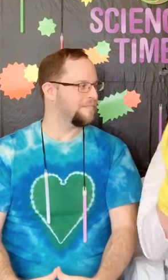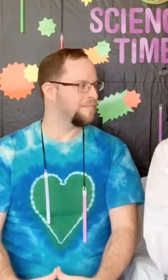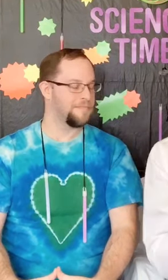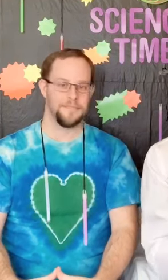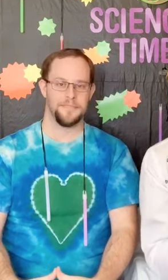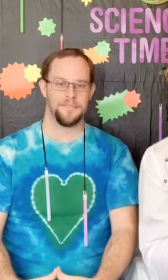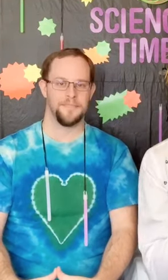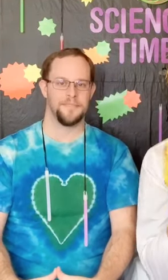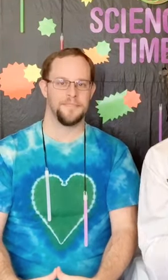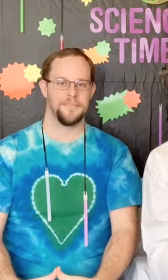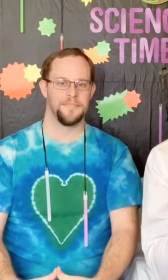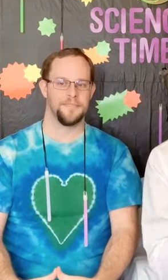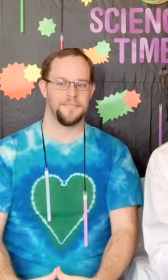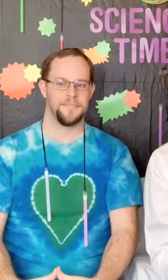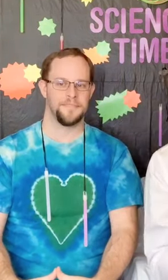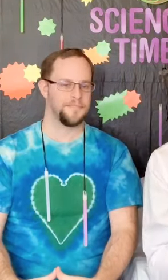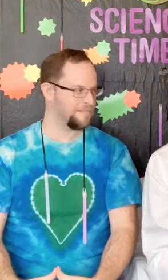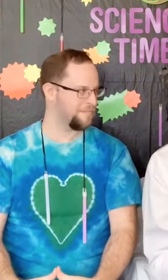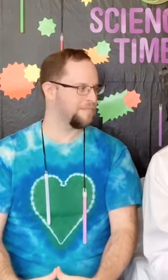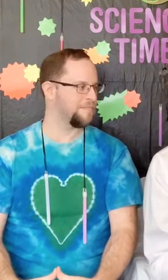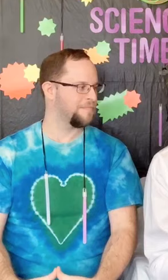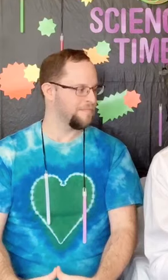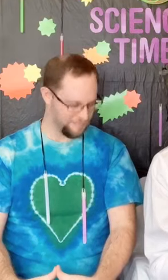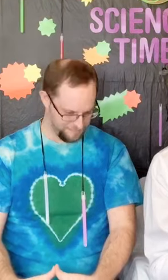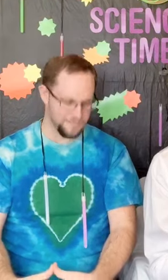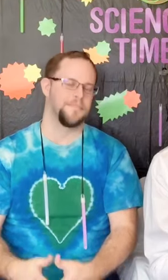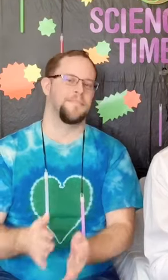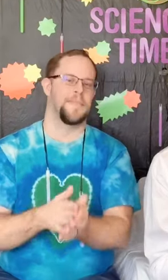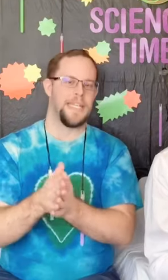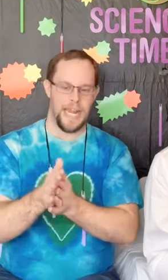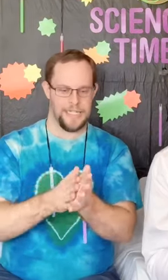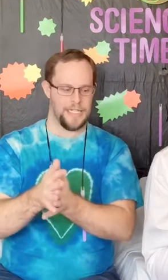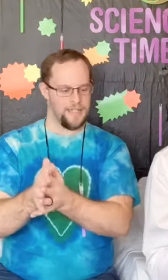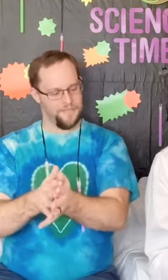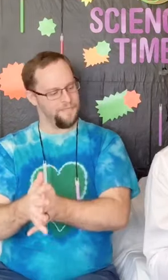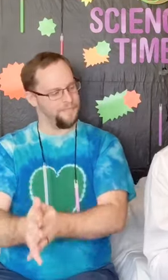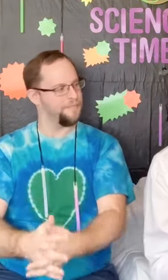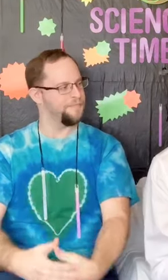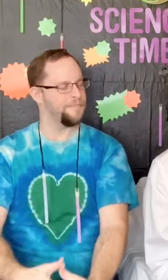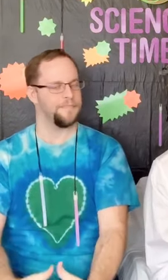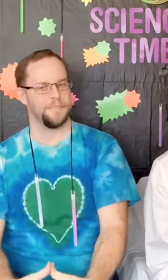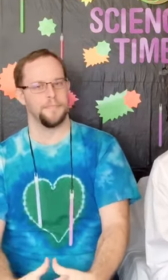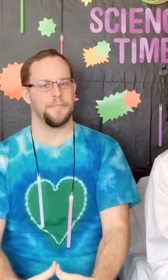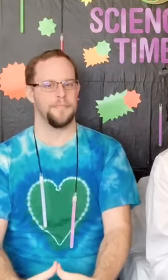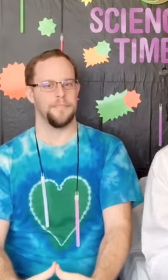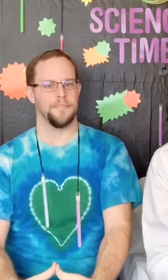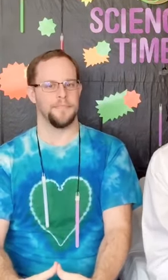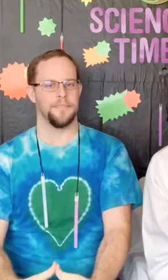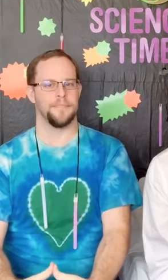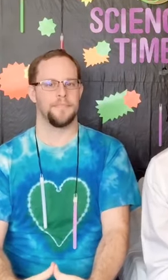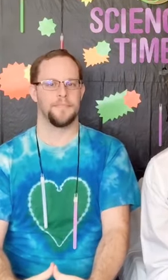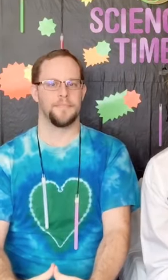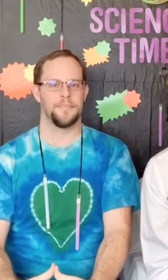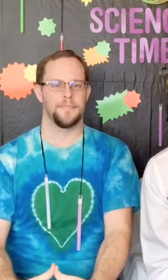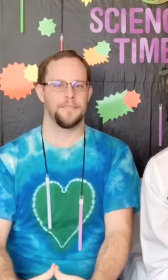We have a very special, extra special, Reading Time that's going to be coming up on the 29th of August. Idaho Falls Pride is